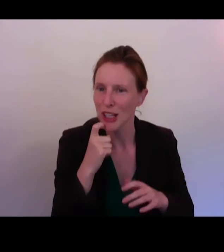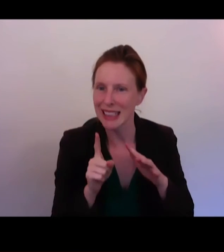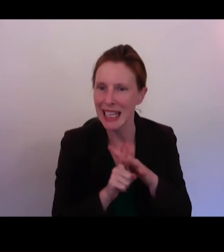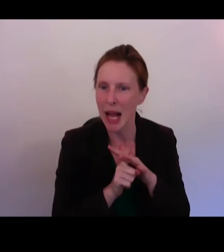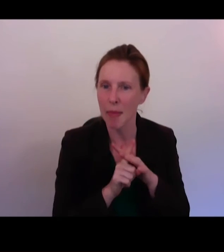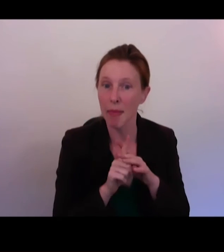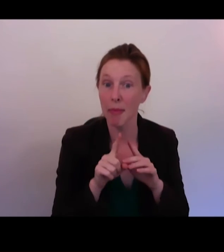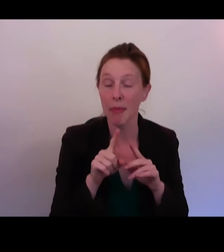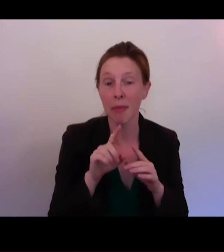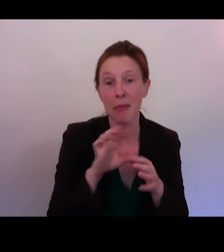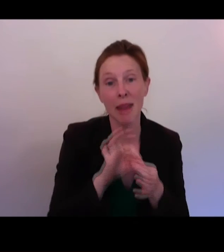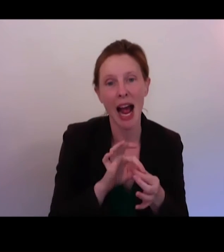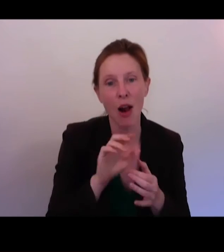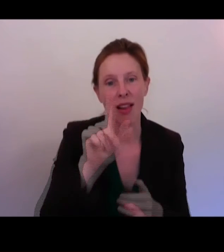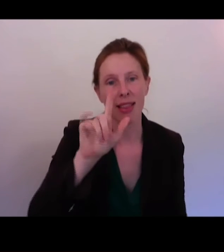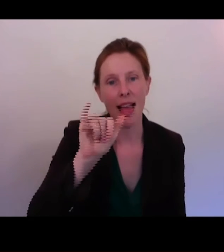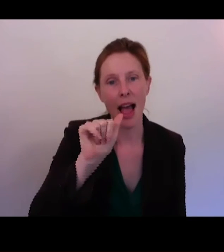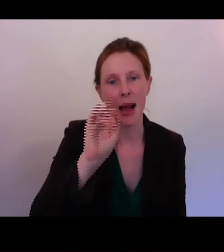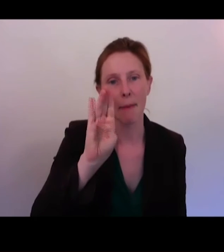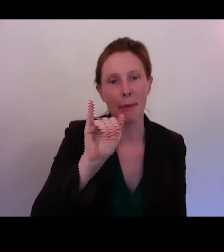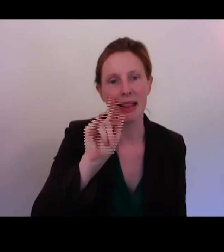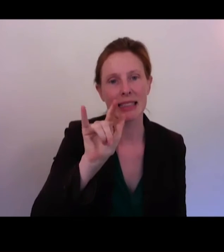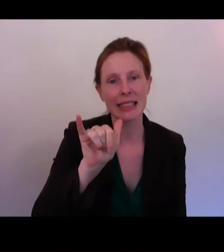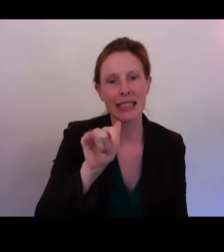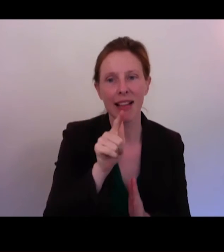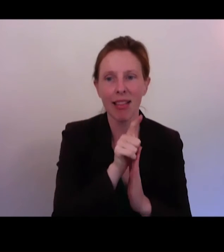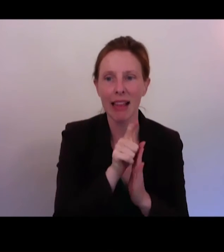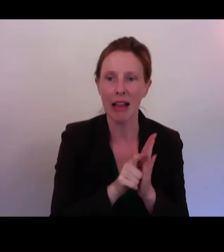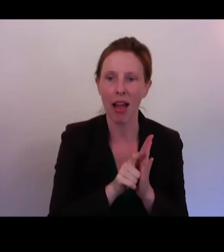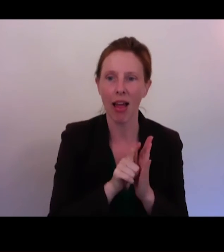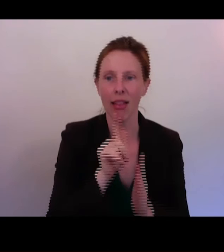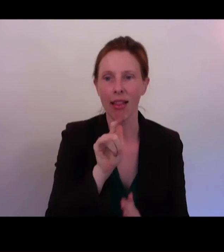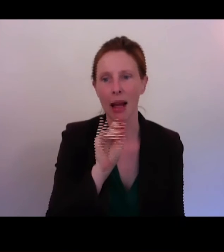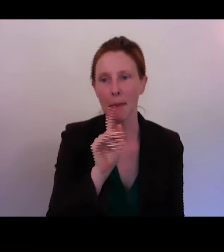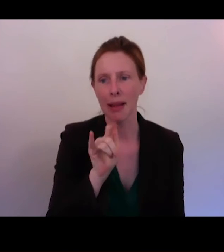Well there's another interesting question that just appeared and this has to do with liability.